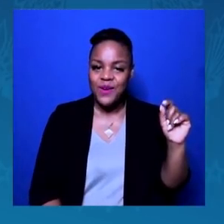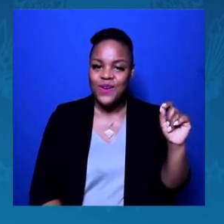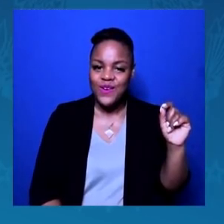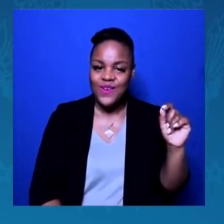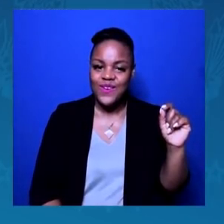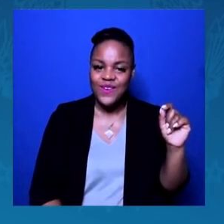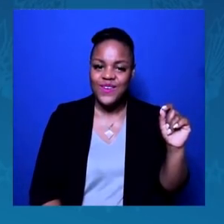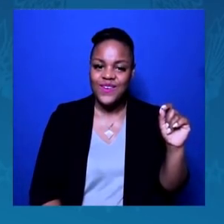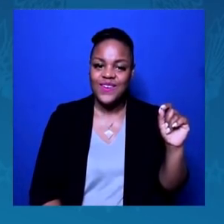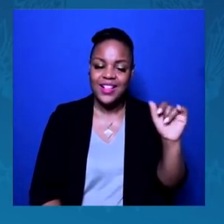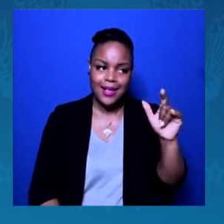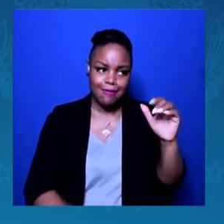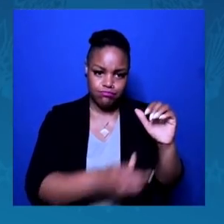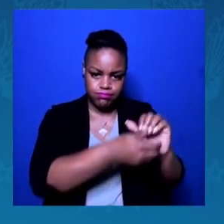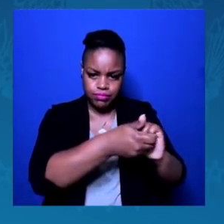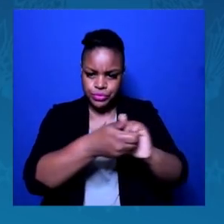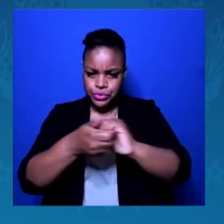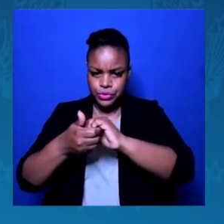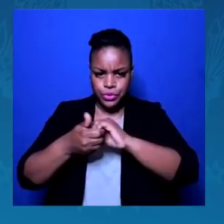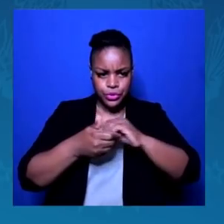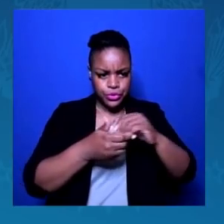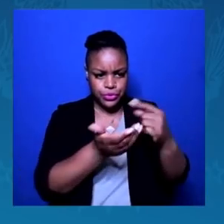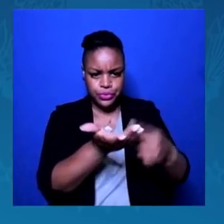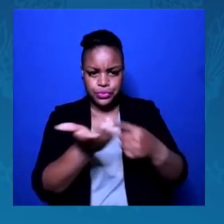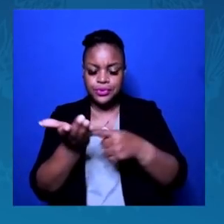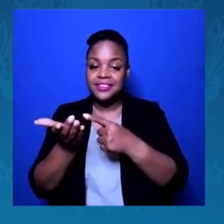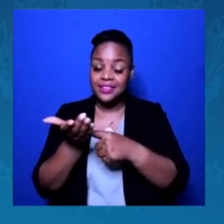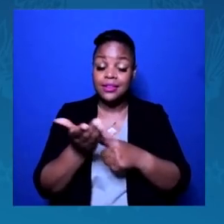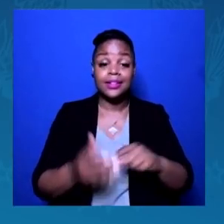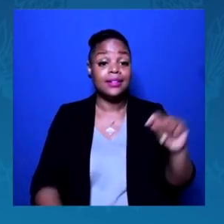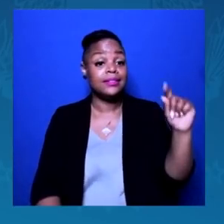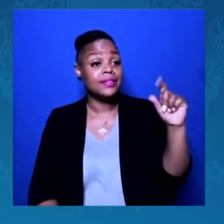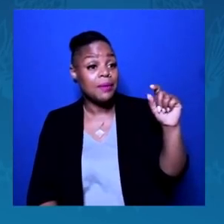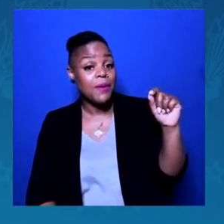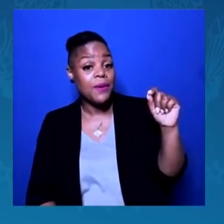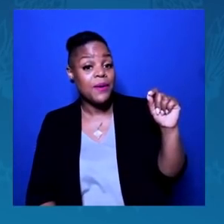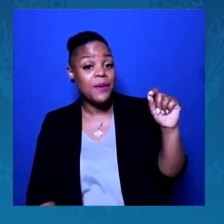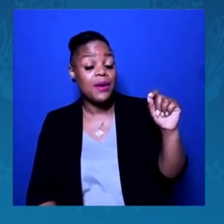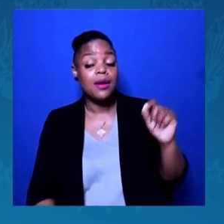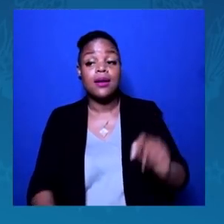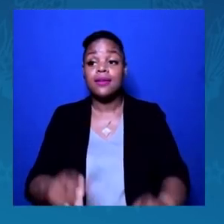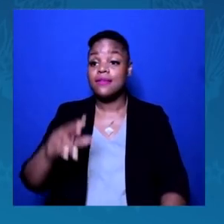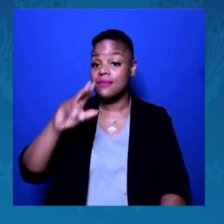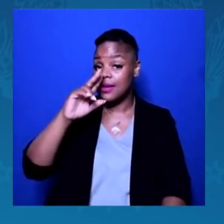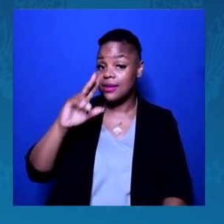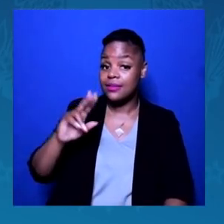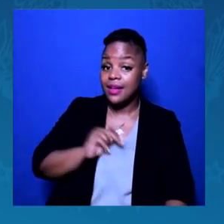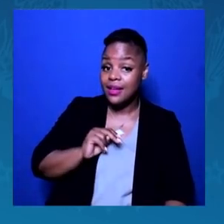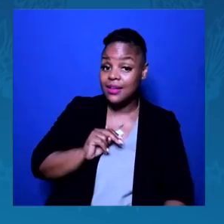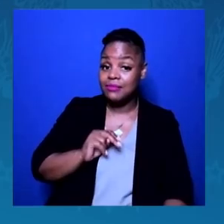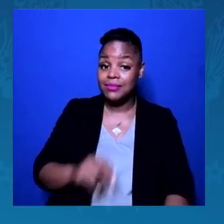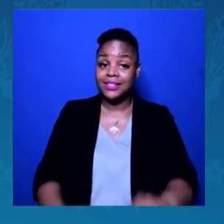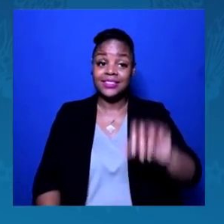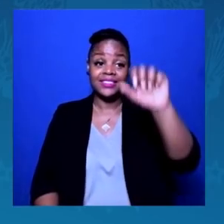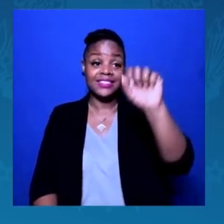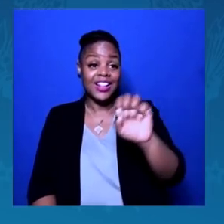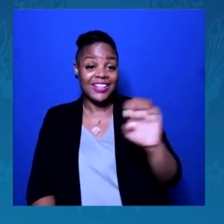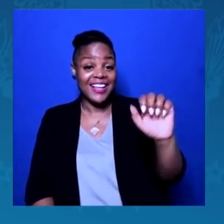Southeast Asia or the Indo-Pacific region, the United States intends to strengthen our participation